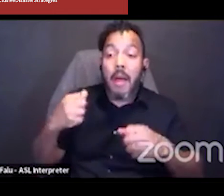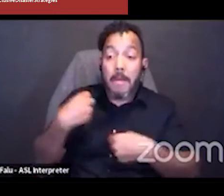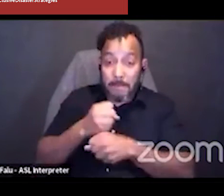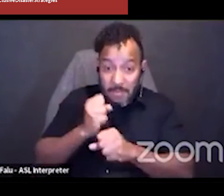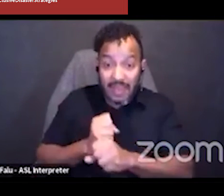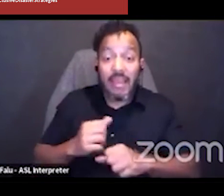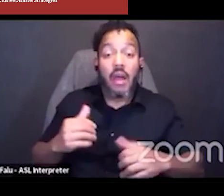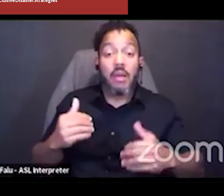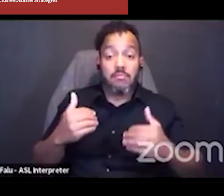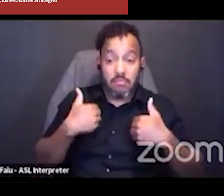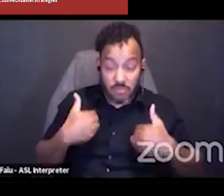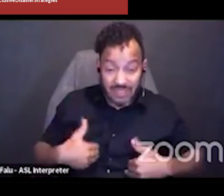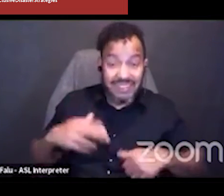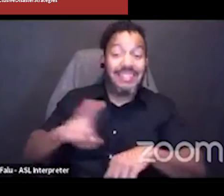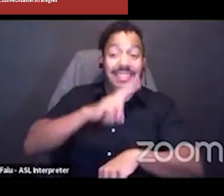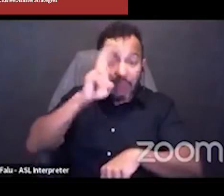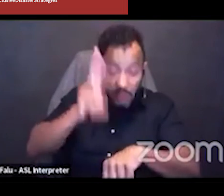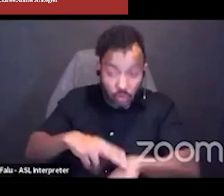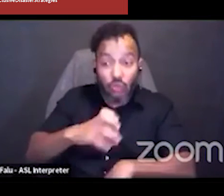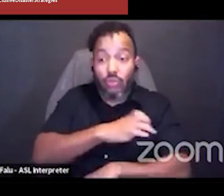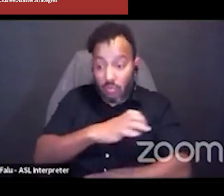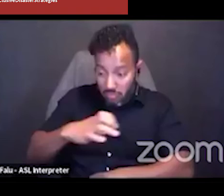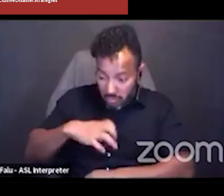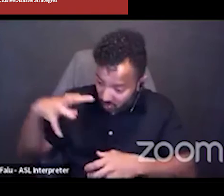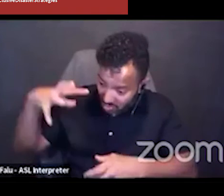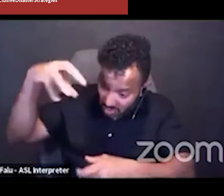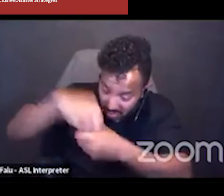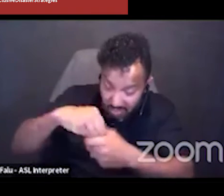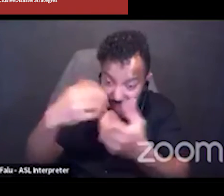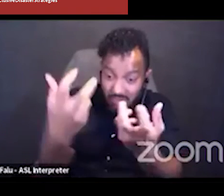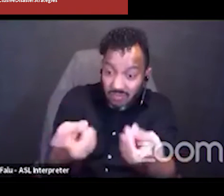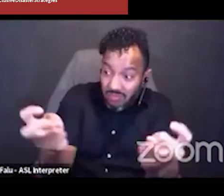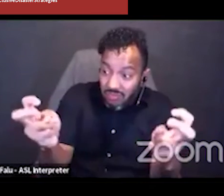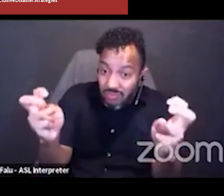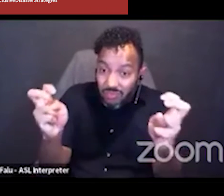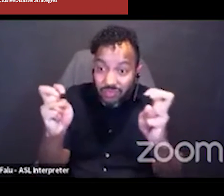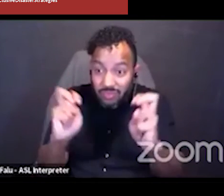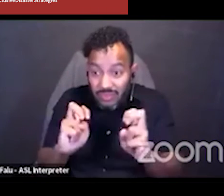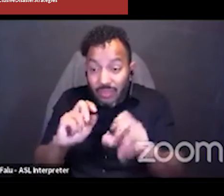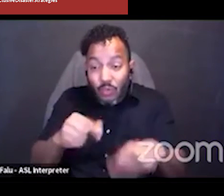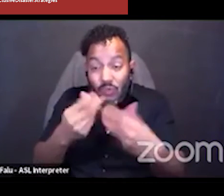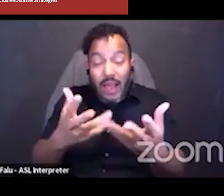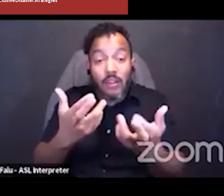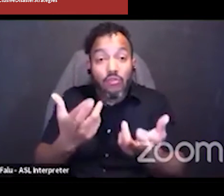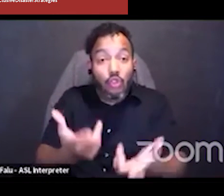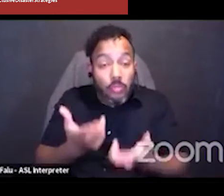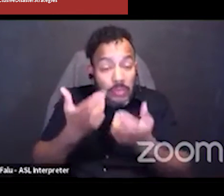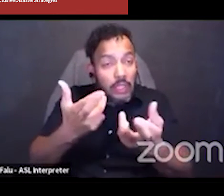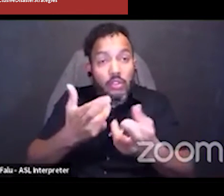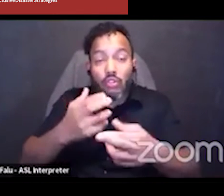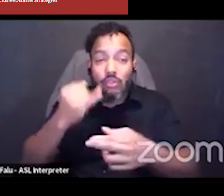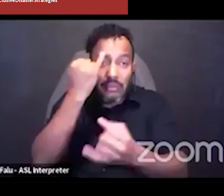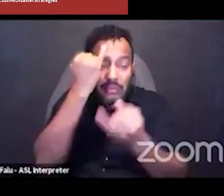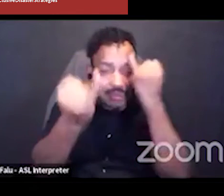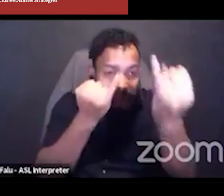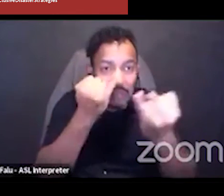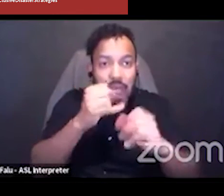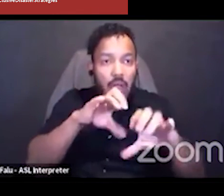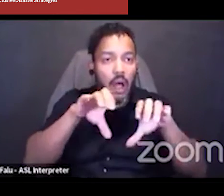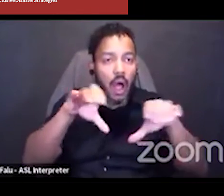about people with disabilities create and provide recommendations and actions for more